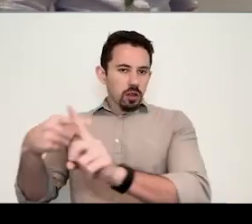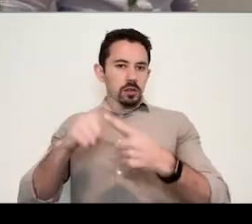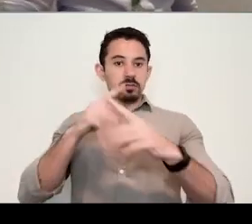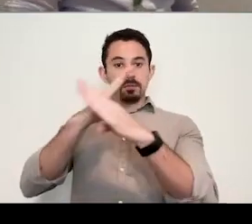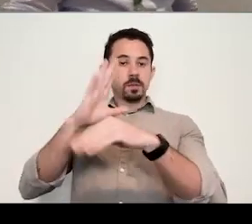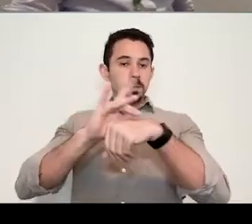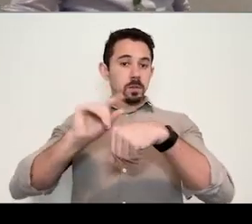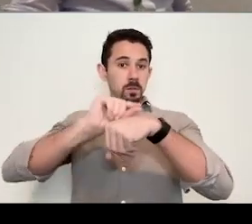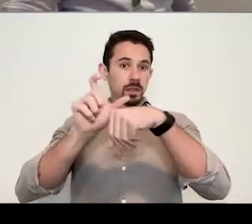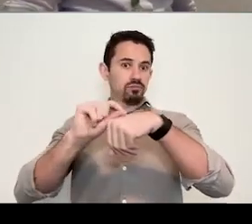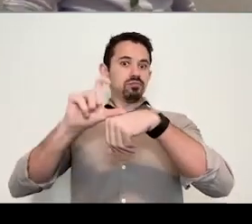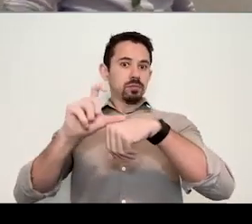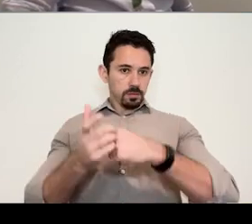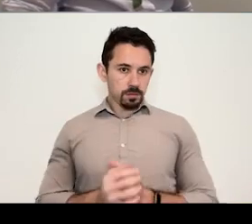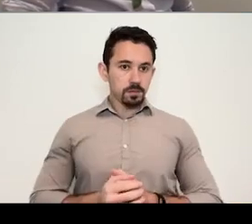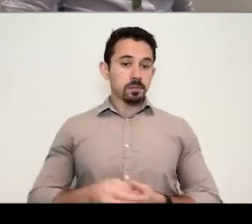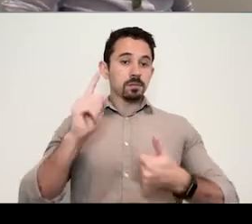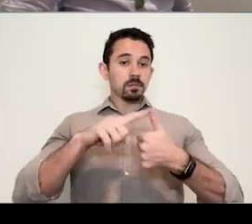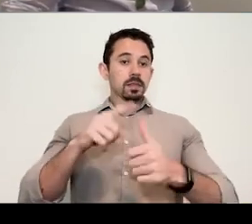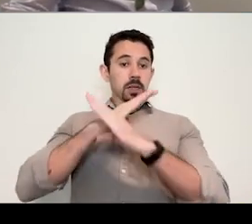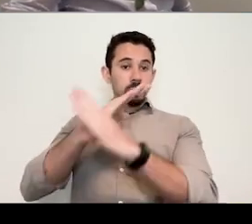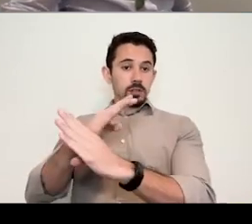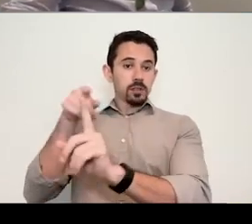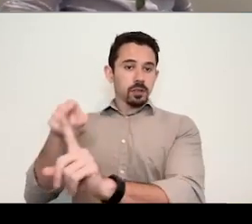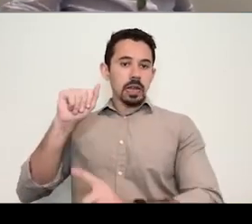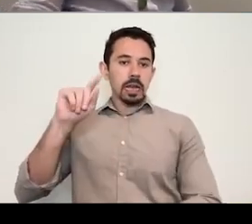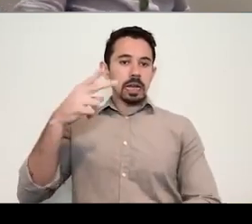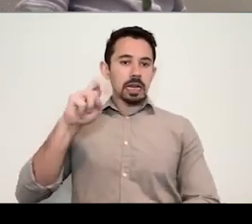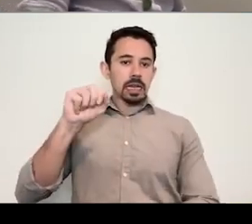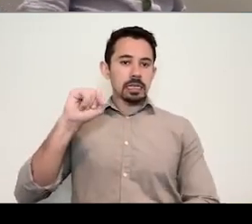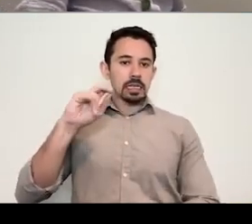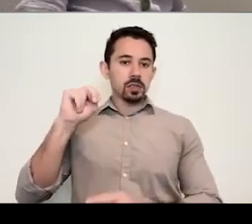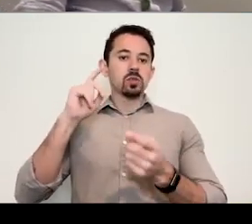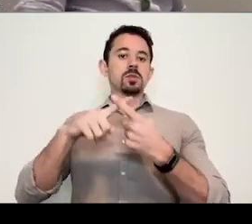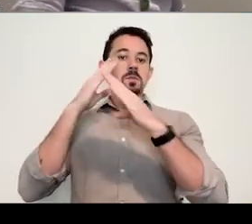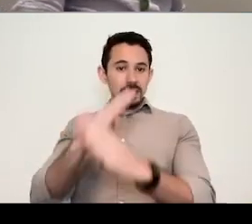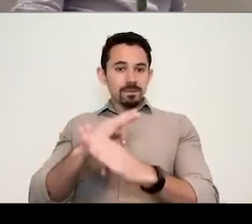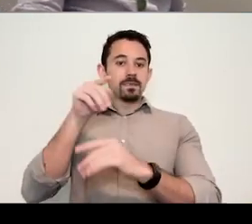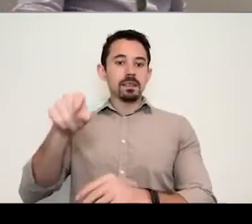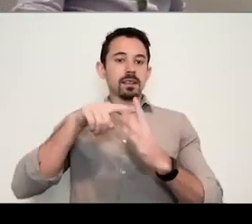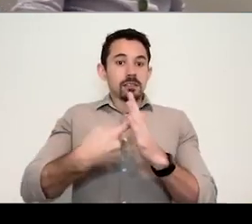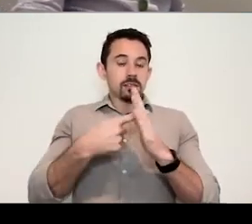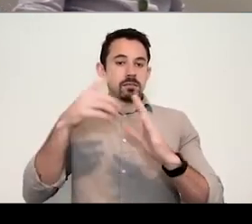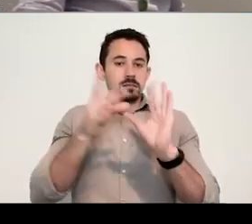So there are three proposed targets to inhibit biofilm; The first is inhibition of adhesions to